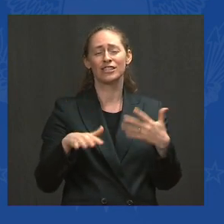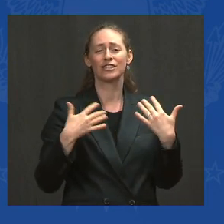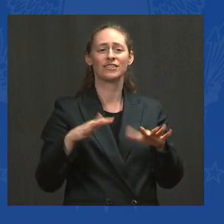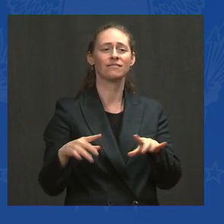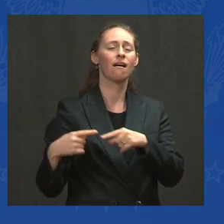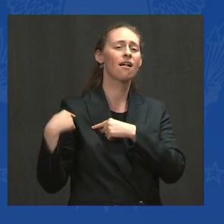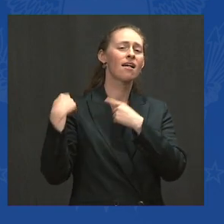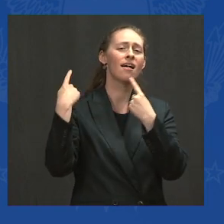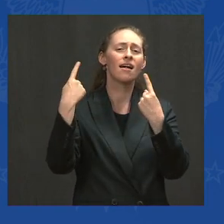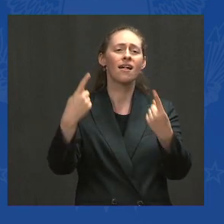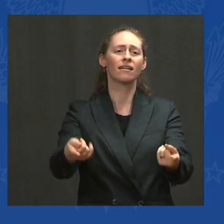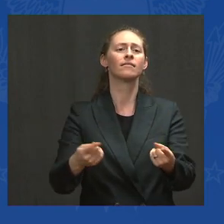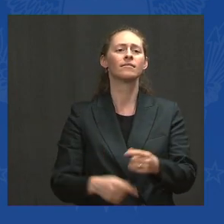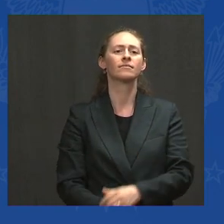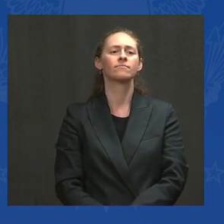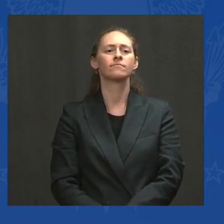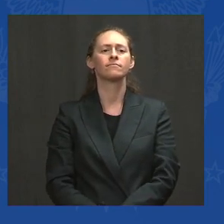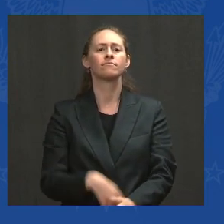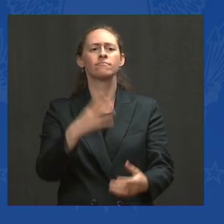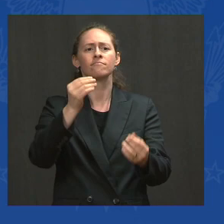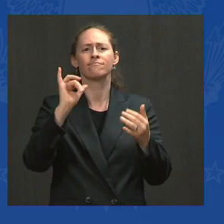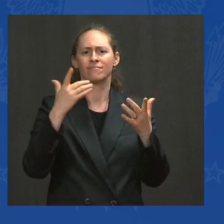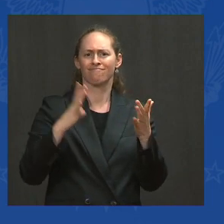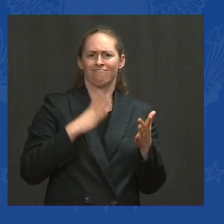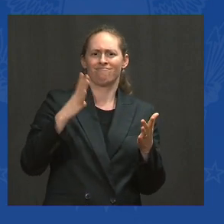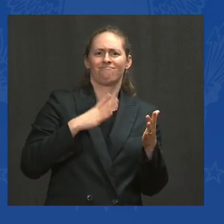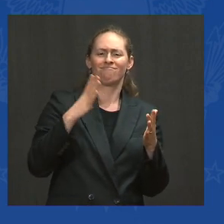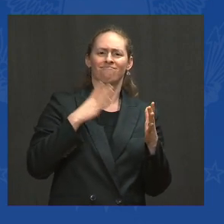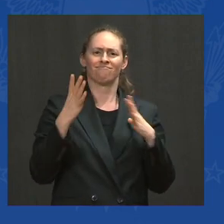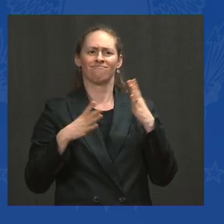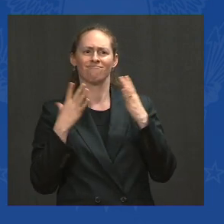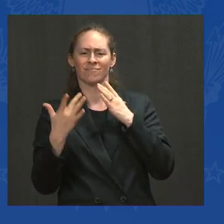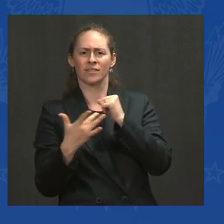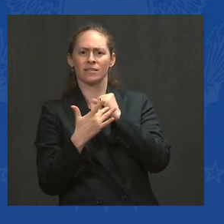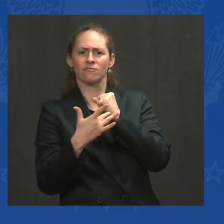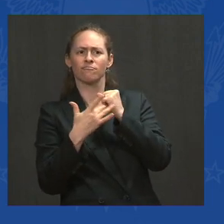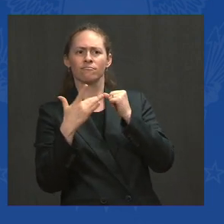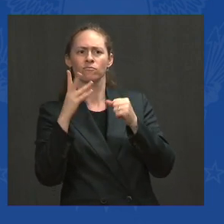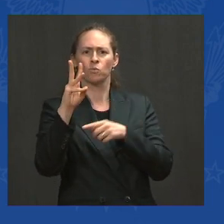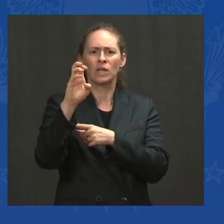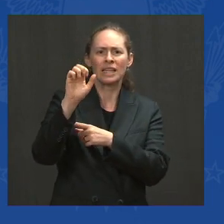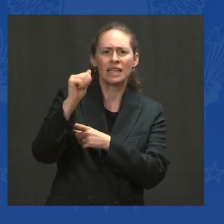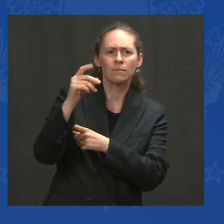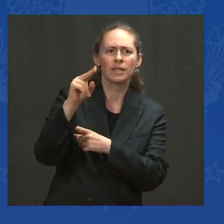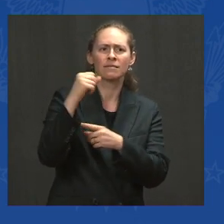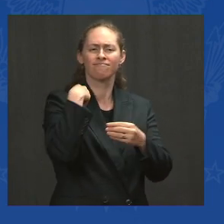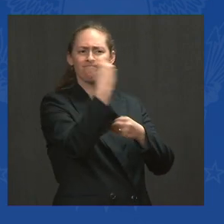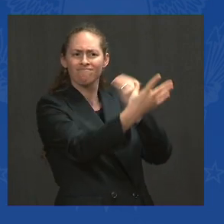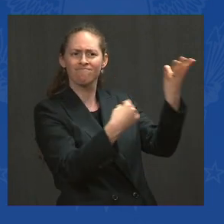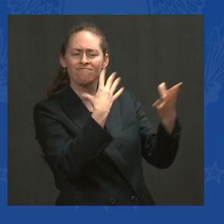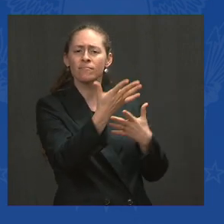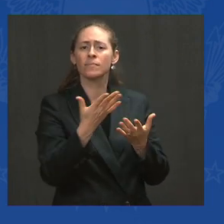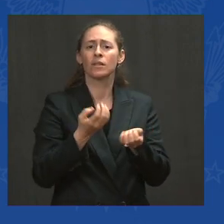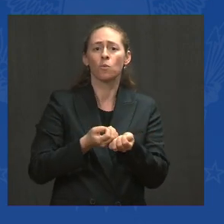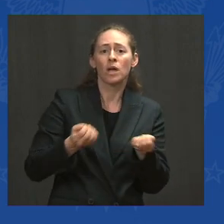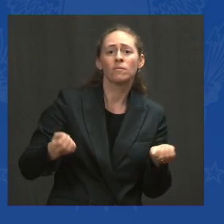And we're going to continue to provide funding and equipment. And we'll ensure they have the capacity to maintain their air force.